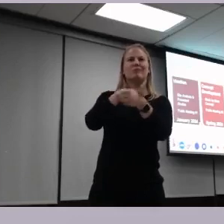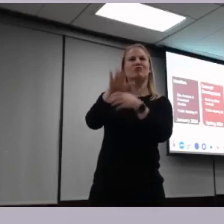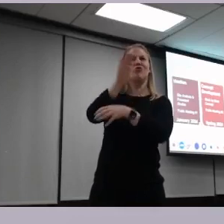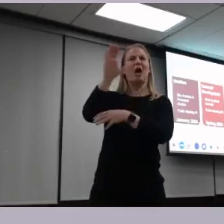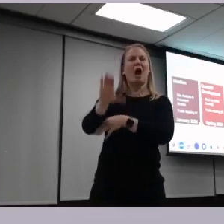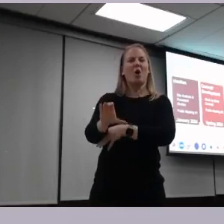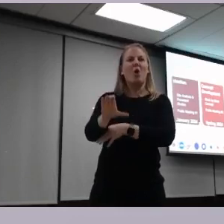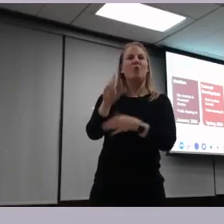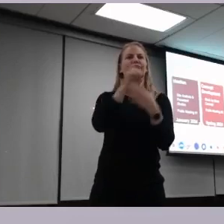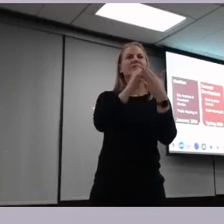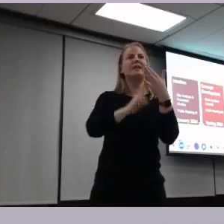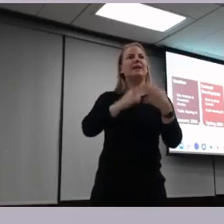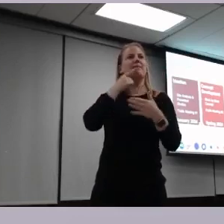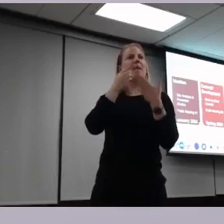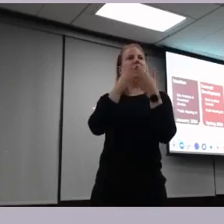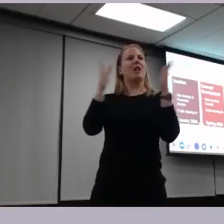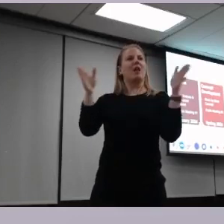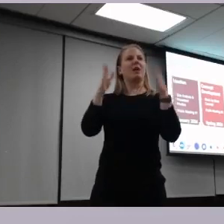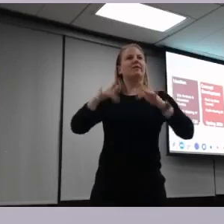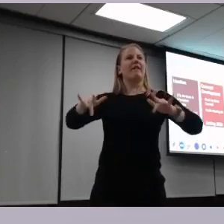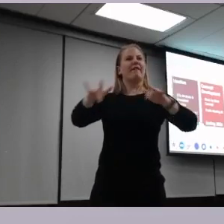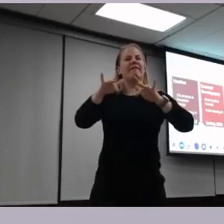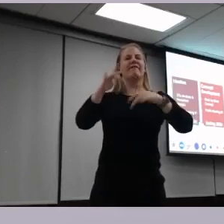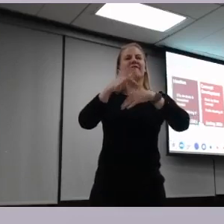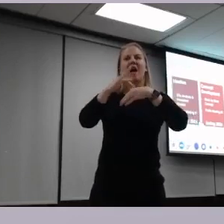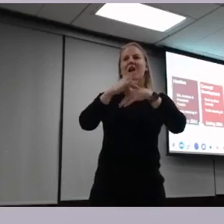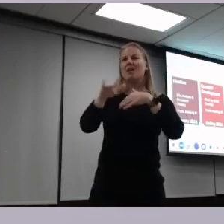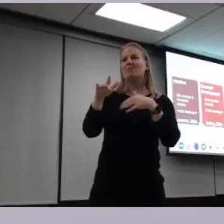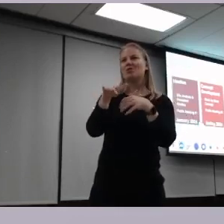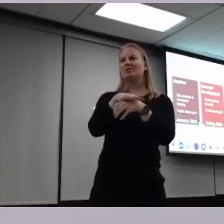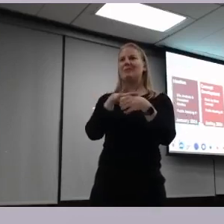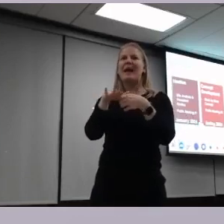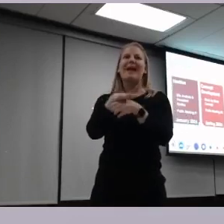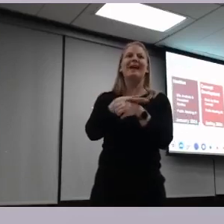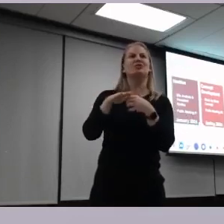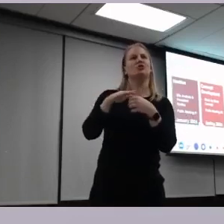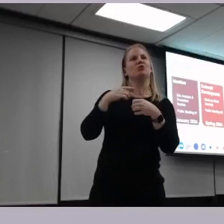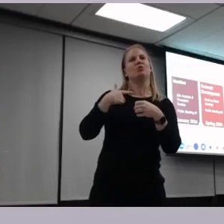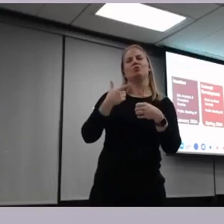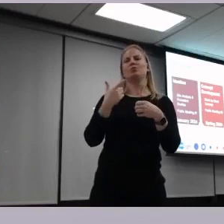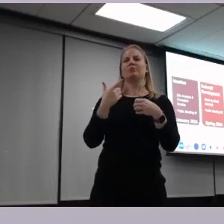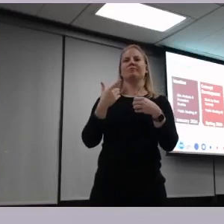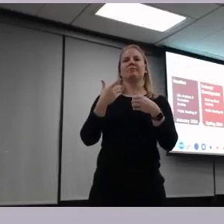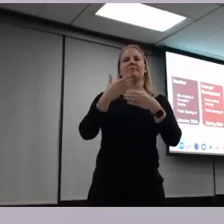as regional destinations that physically break down barriers. Most of the work that we have,